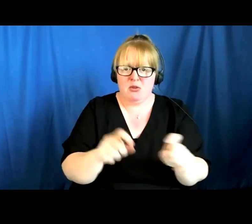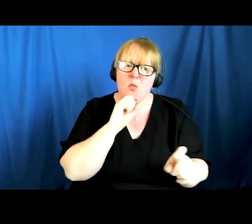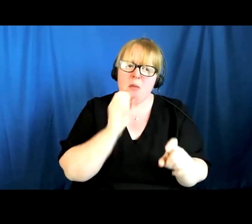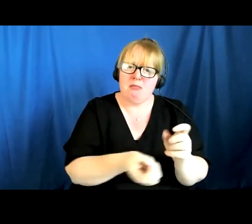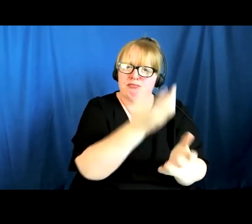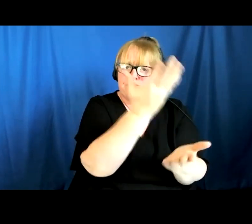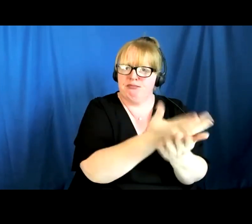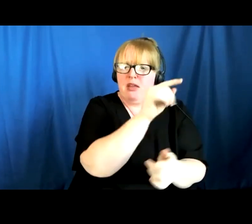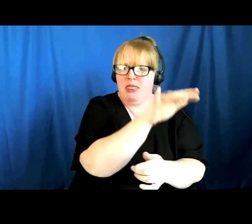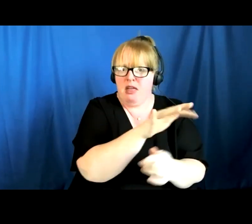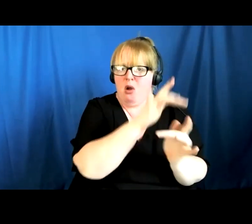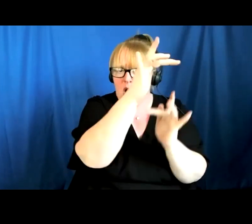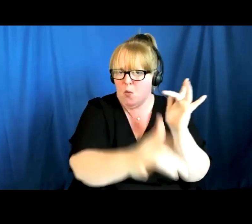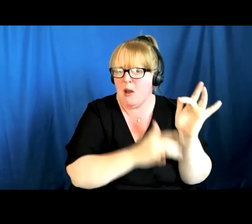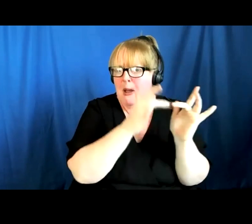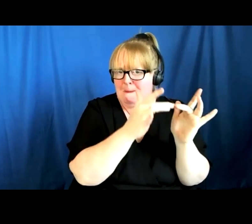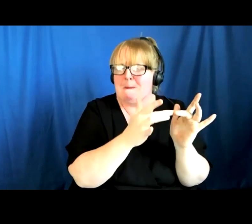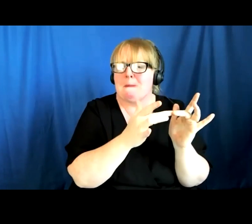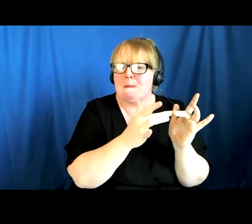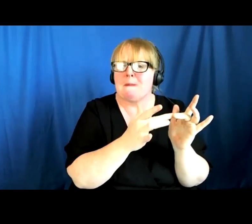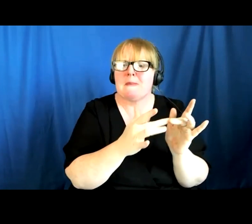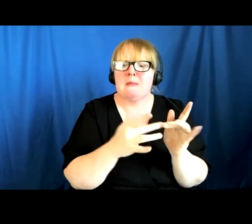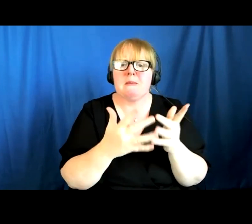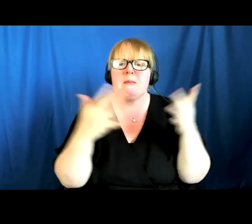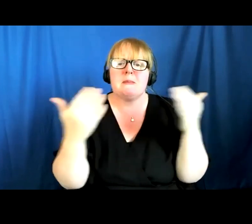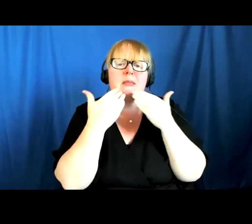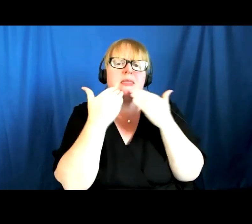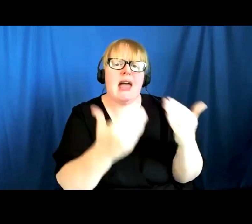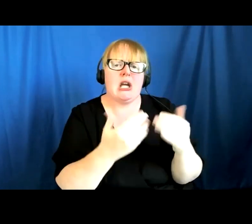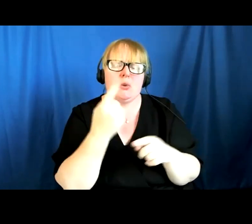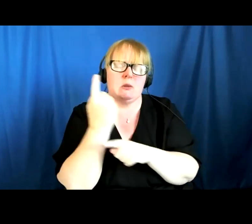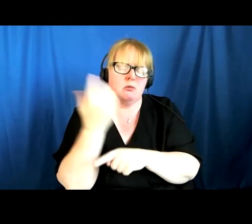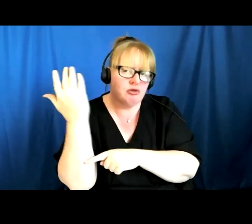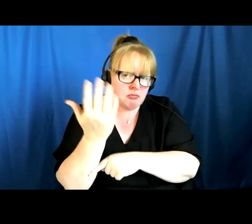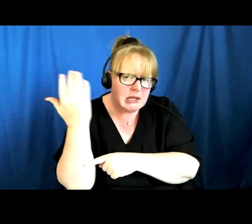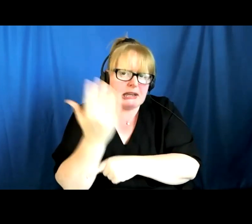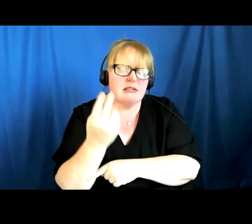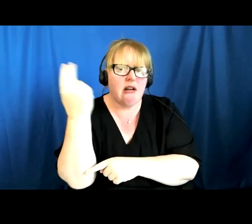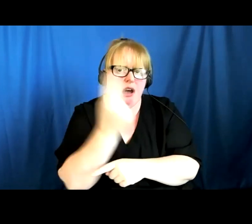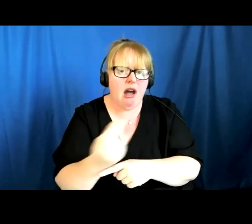So, yes, another huge thank you to our amazing speakers, to The Art Fund, the Arts Council,